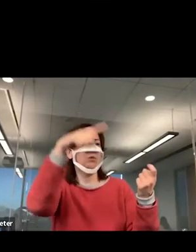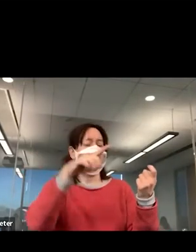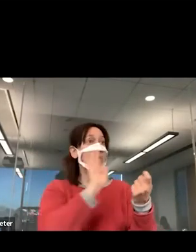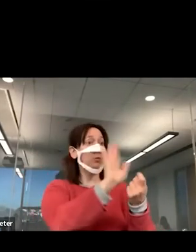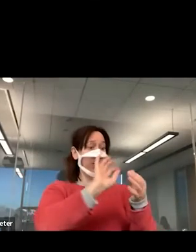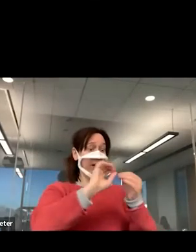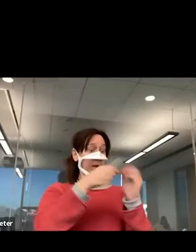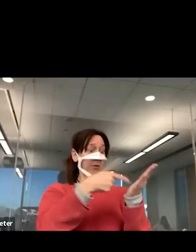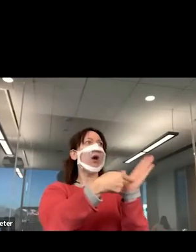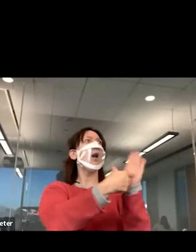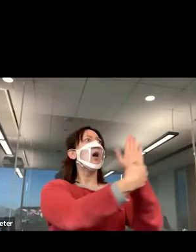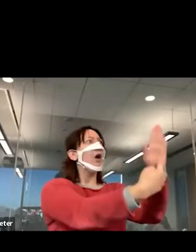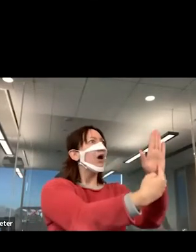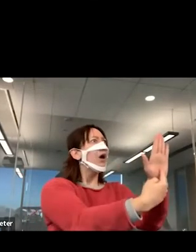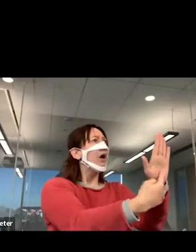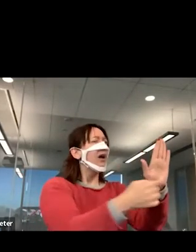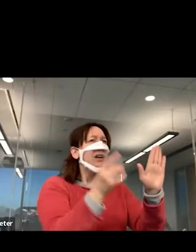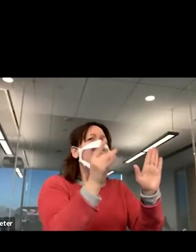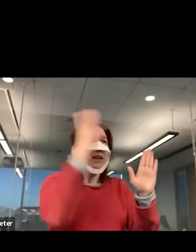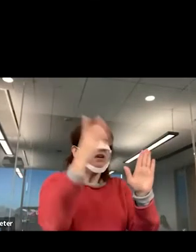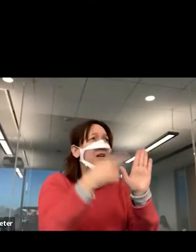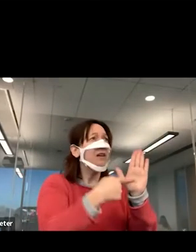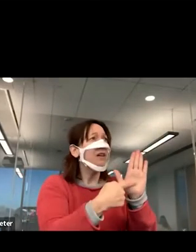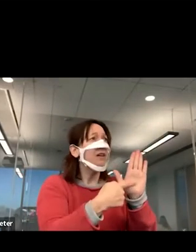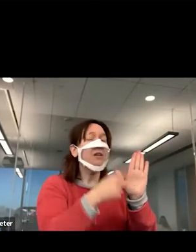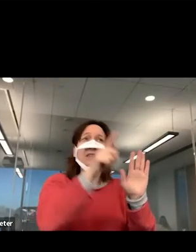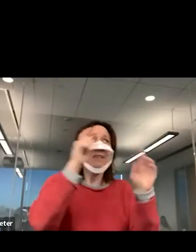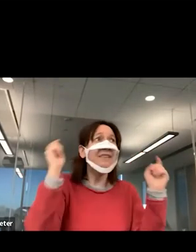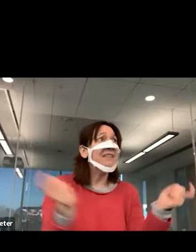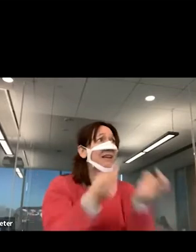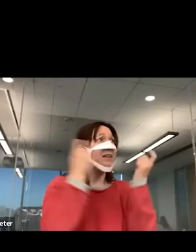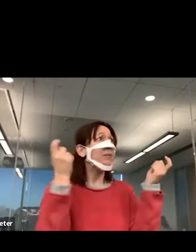know why don't you instead of celebrating one to just hire a person with a disability